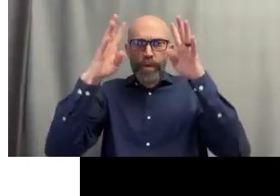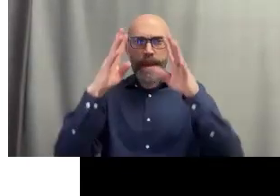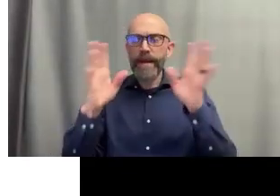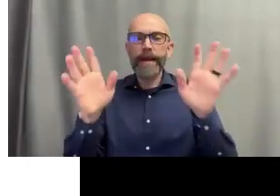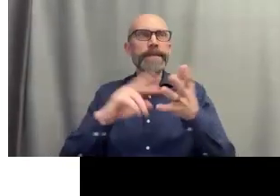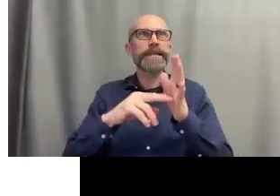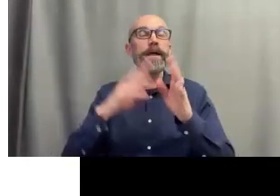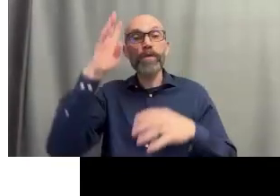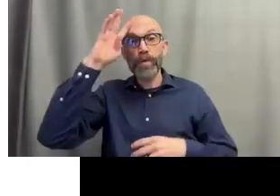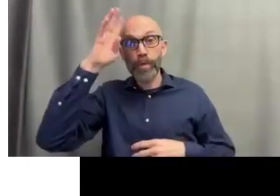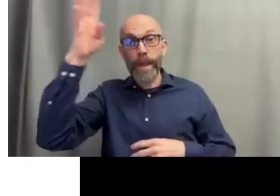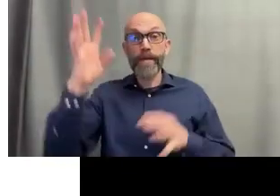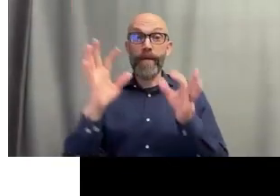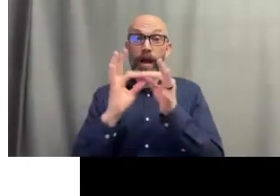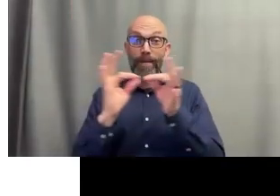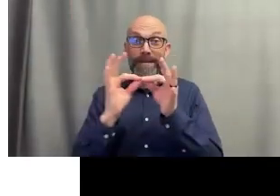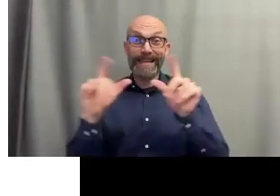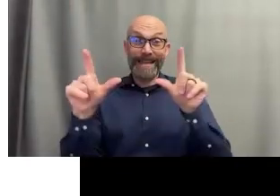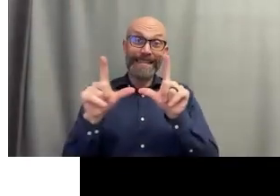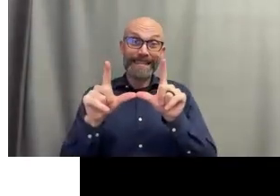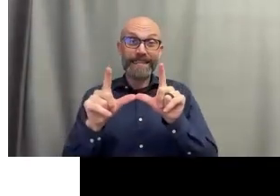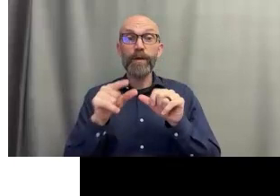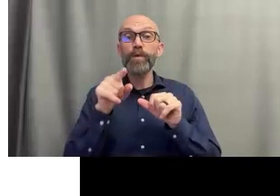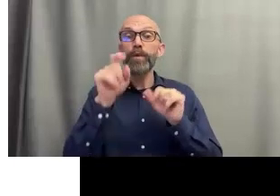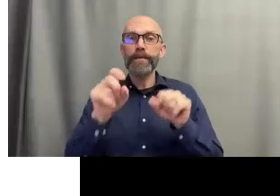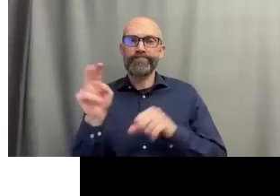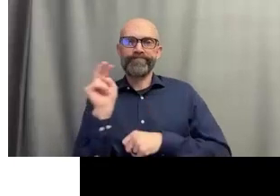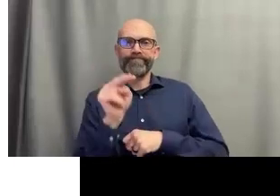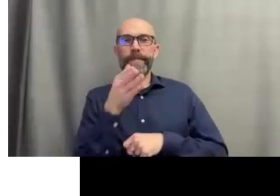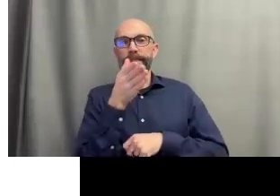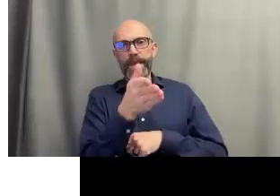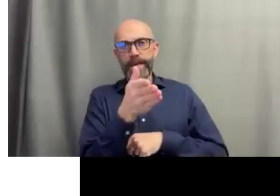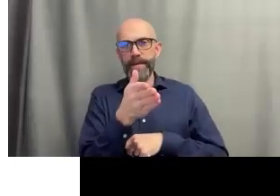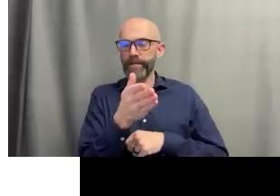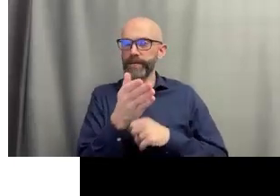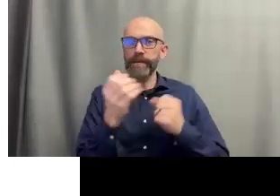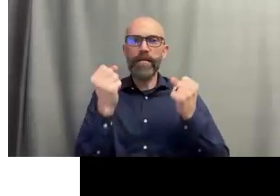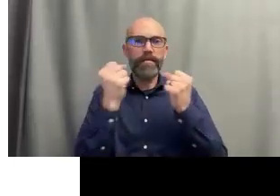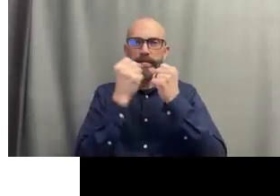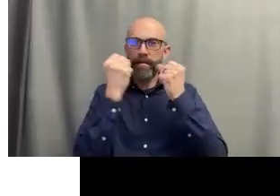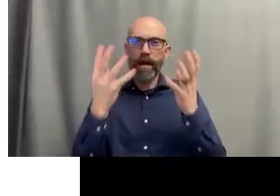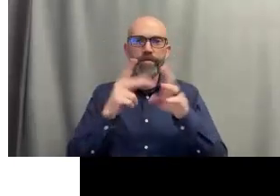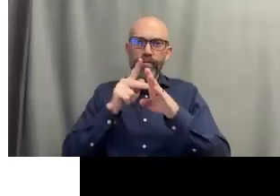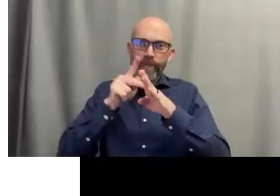Yeah, the Creative Commons licenses you, you can go there too. They have a lot of quite a bit of, professional development and training.